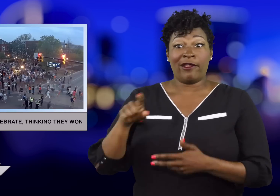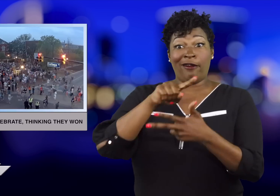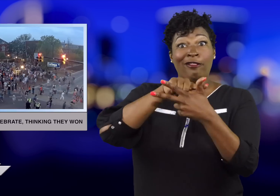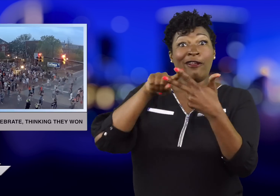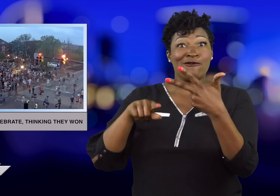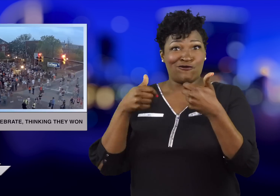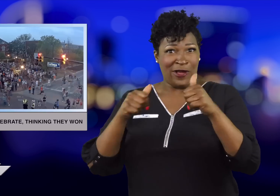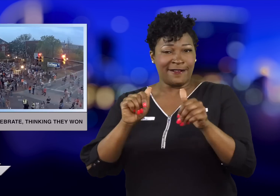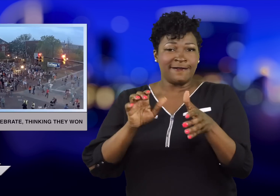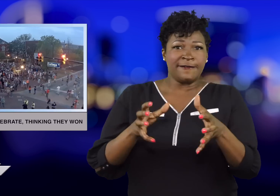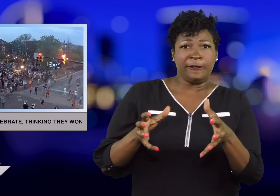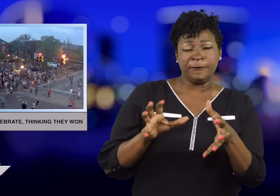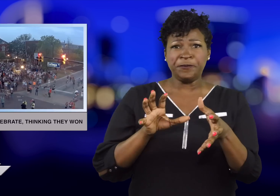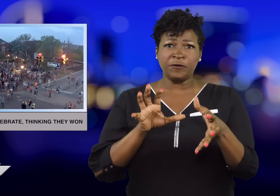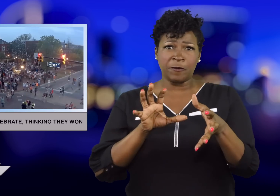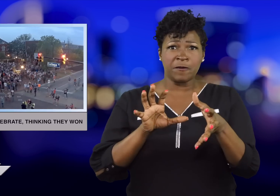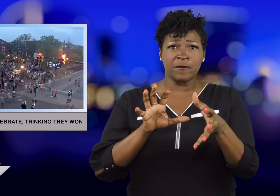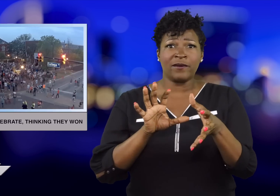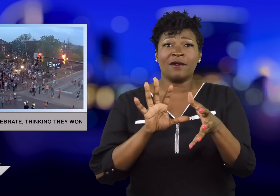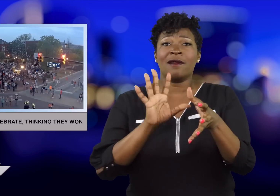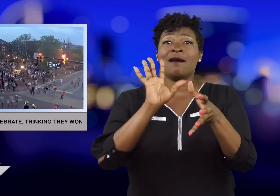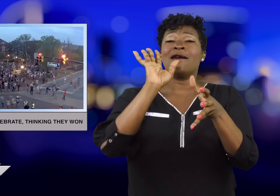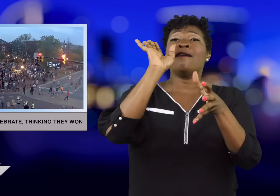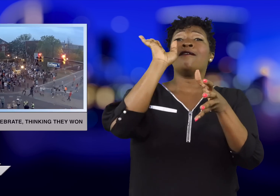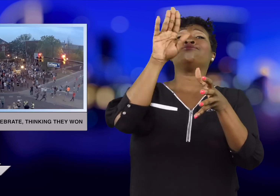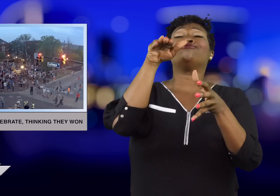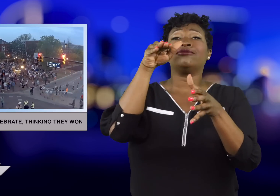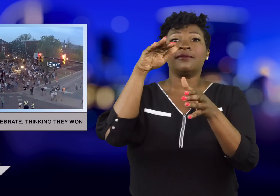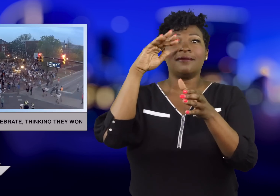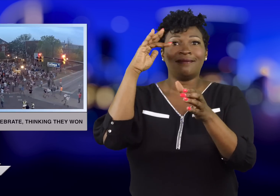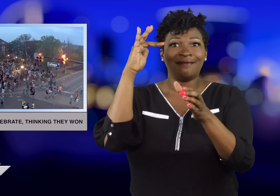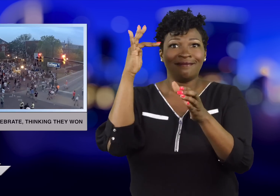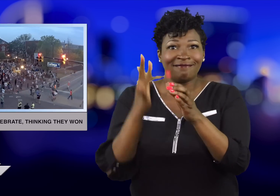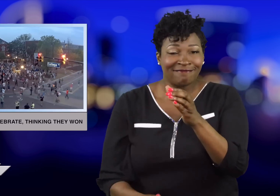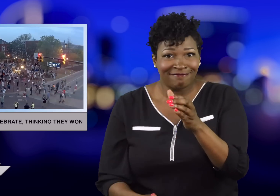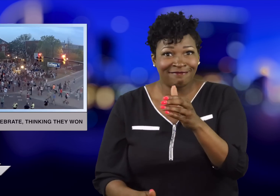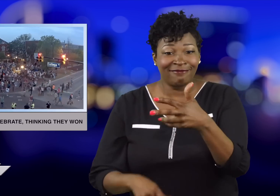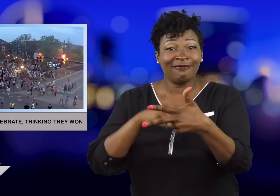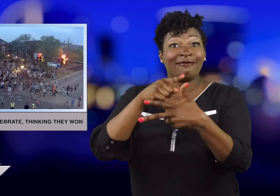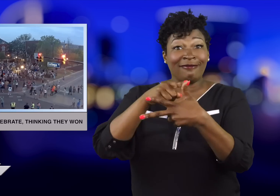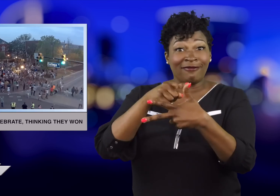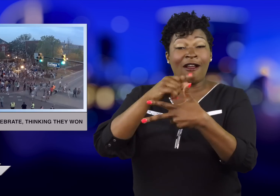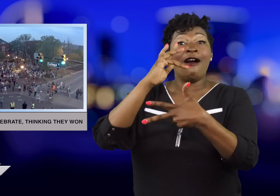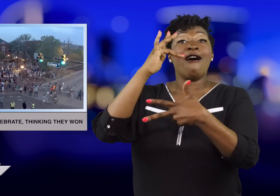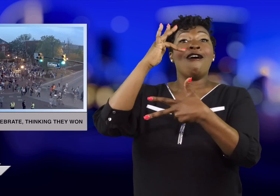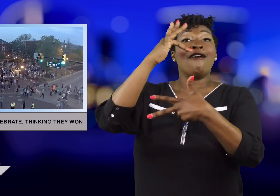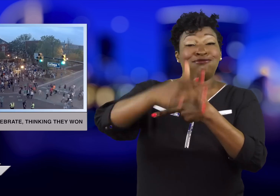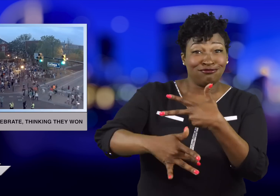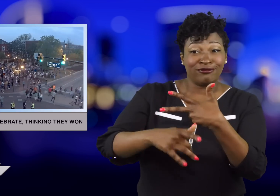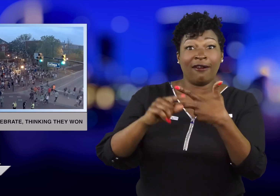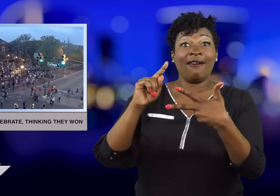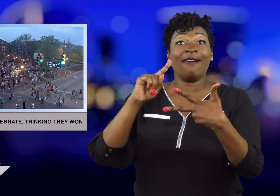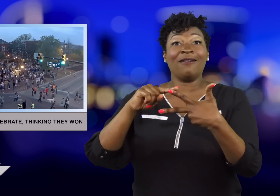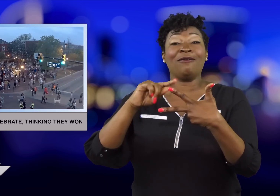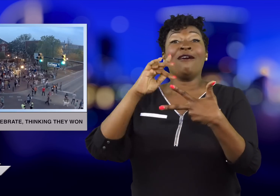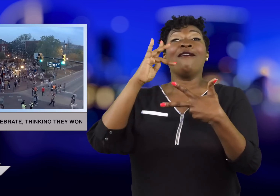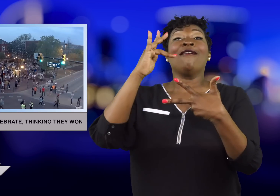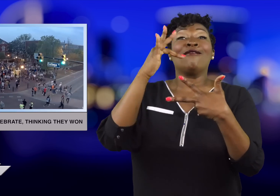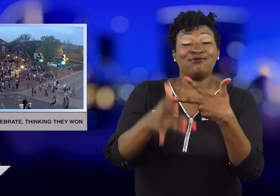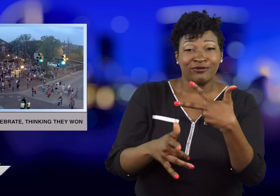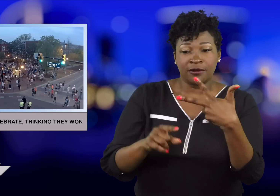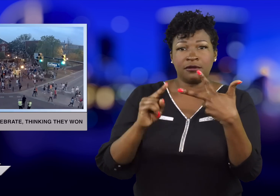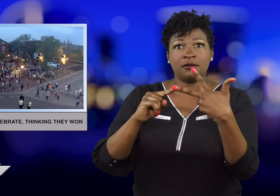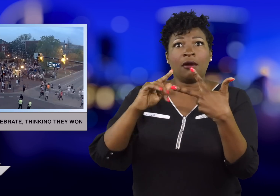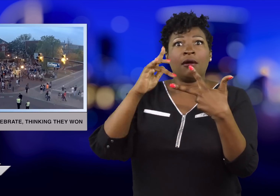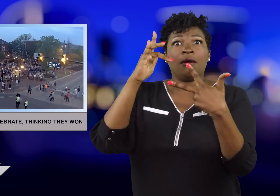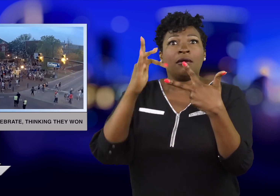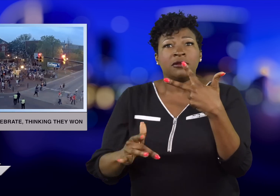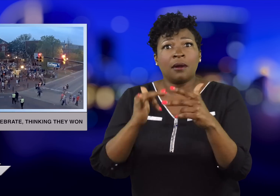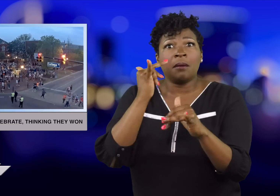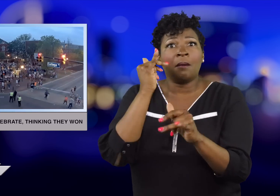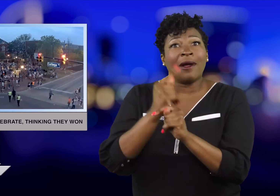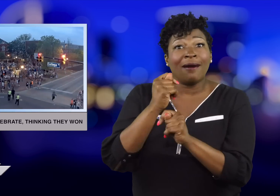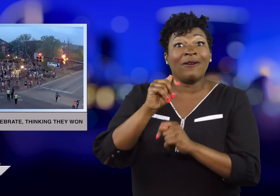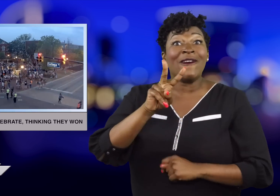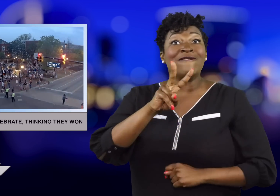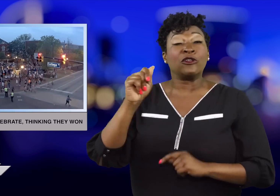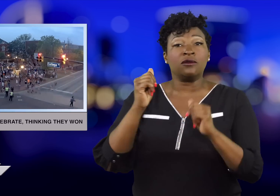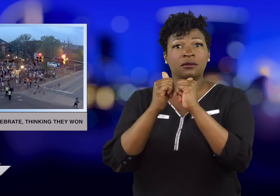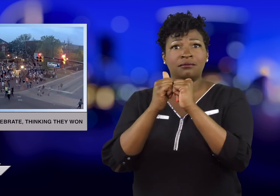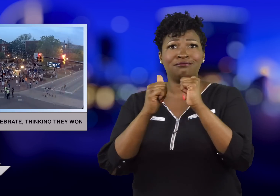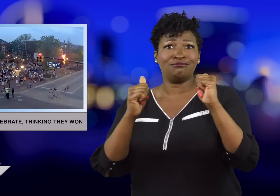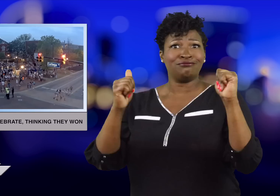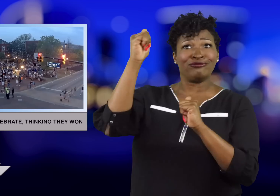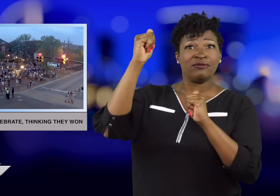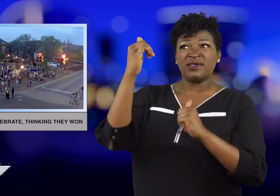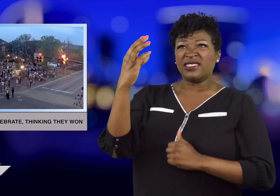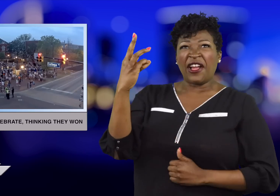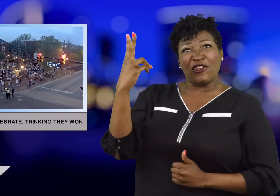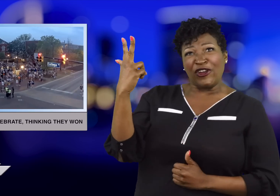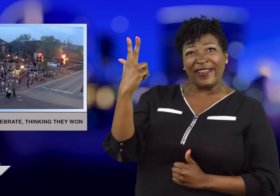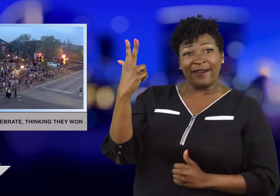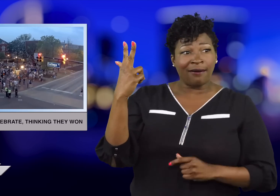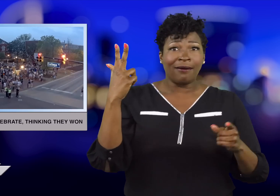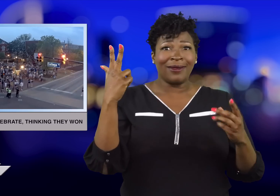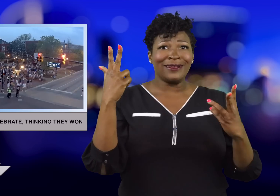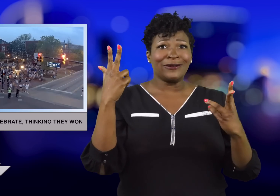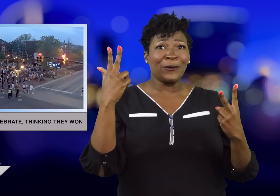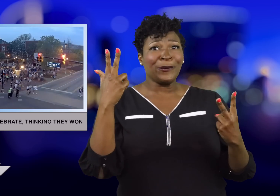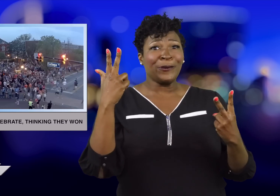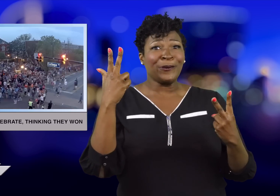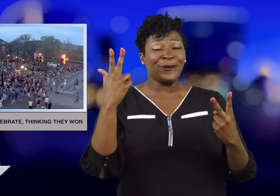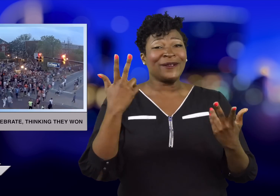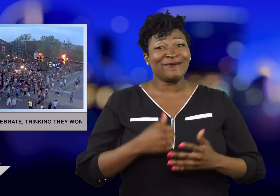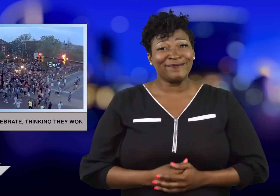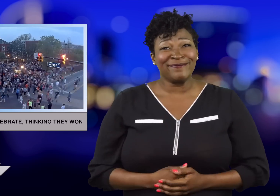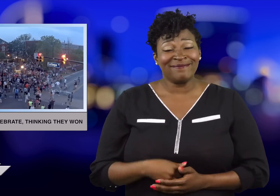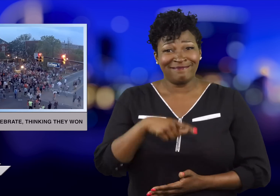He made all three buckets, giving Virginia the win: 63 to 62.